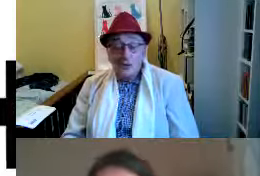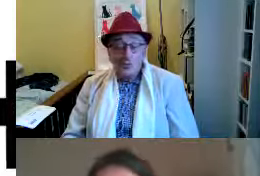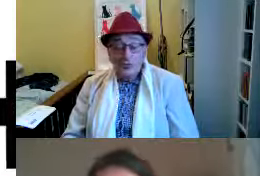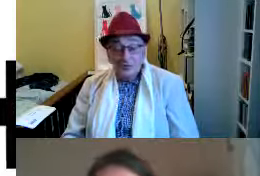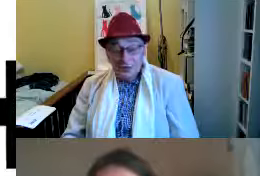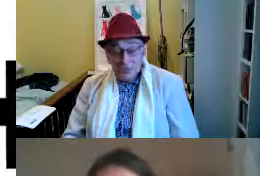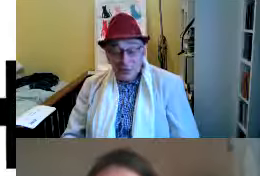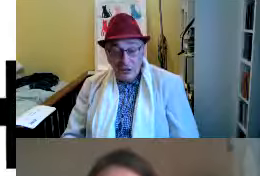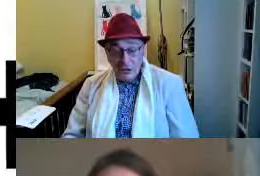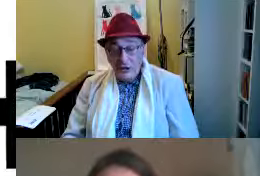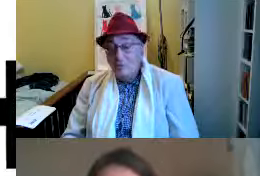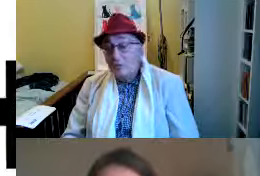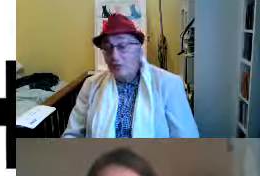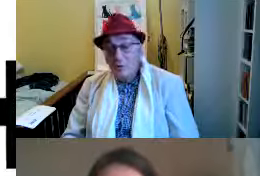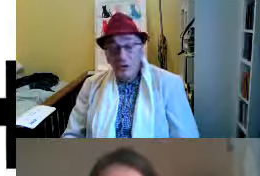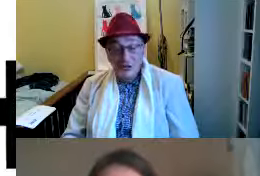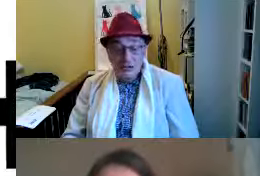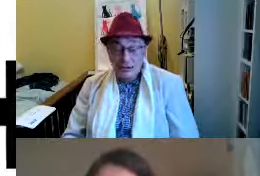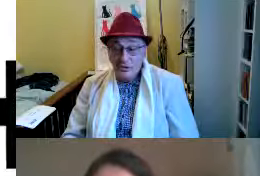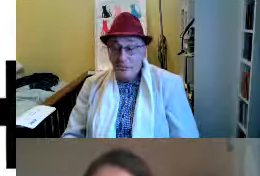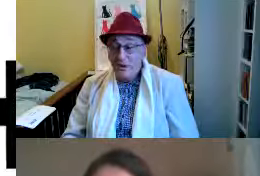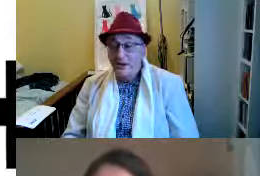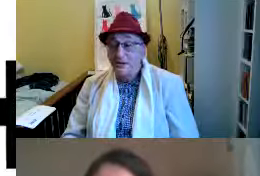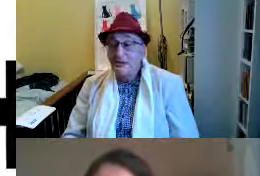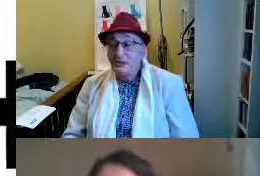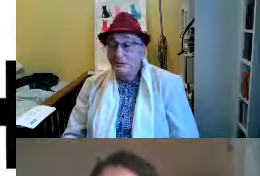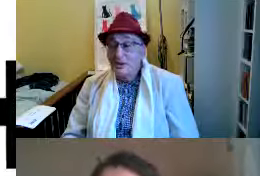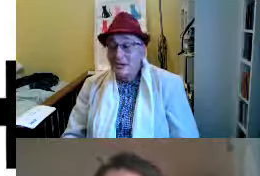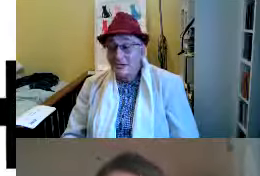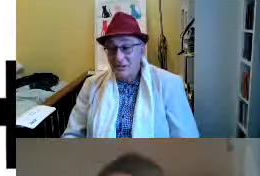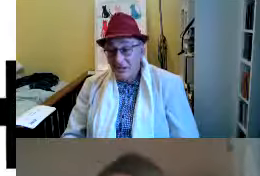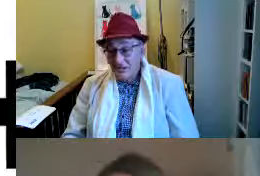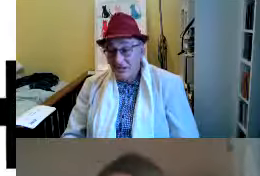be self-sufficient and you probably would need to plug in at some place in the gallery